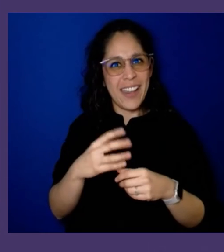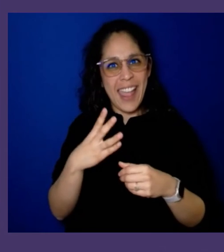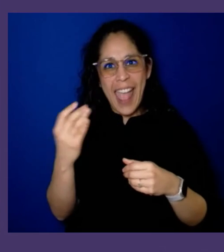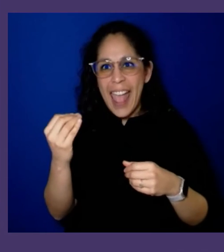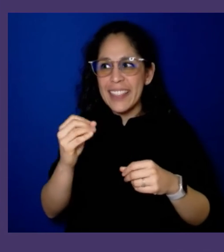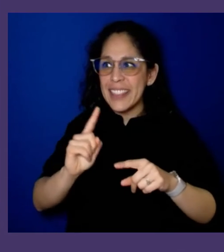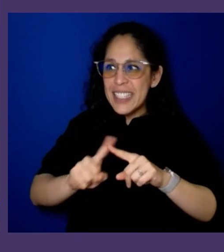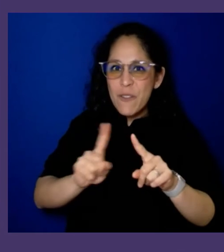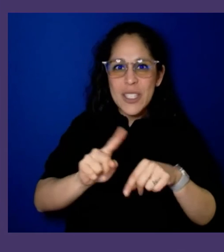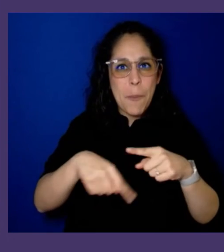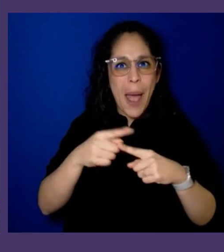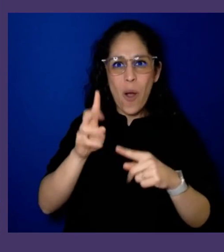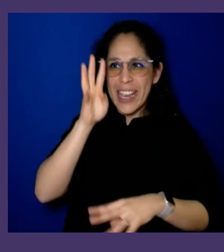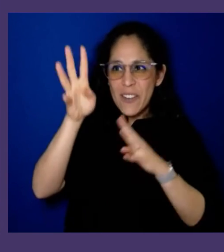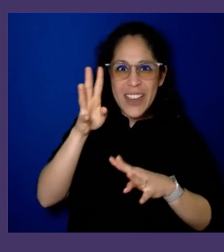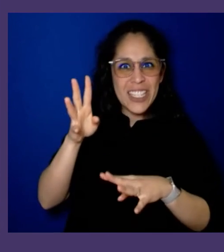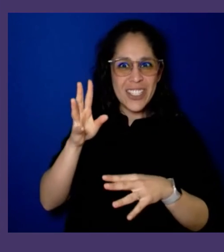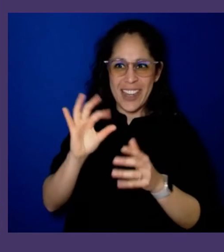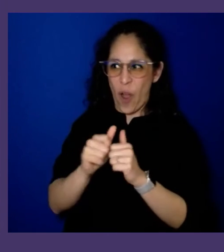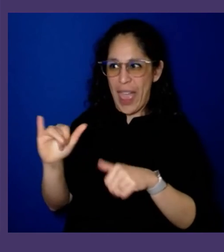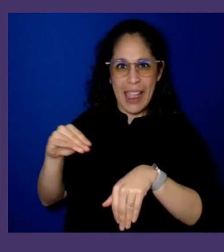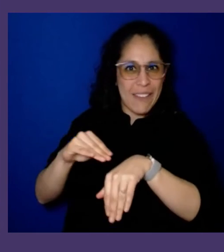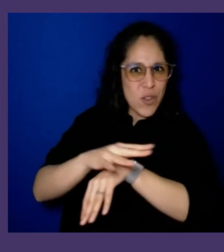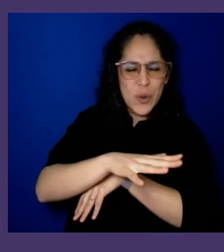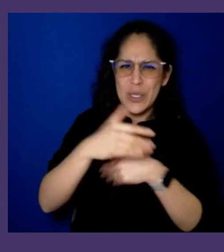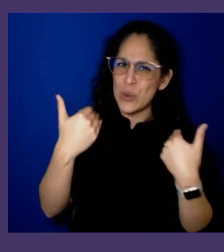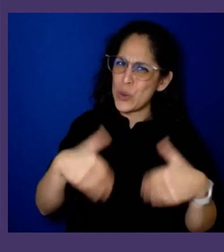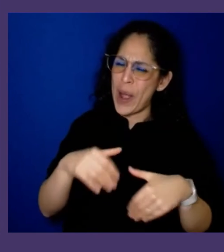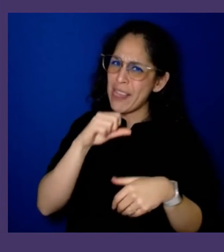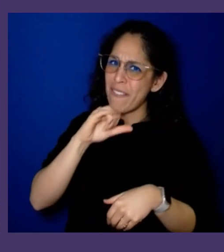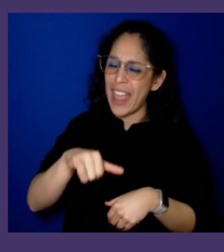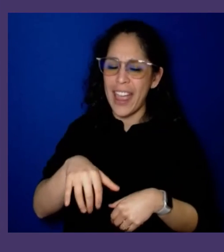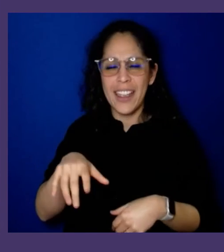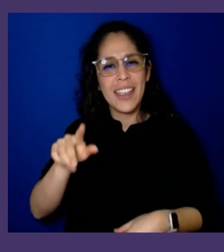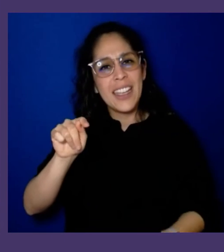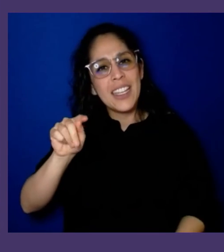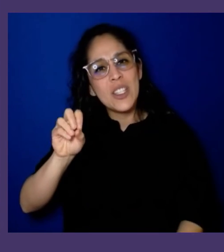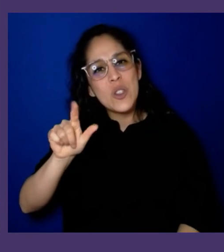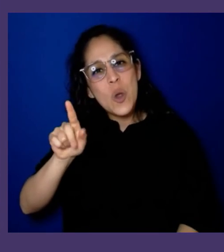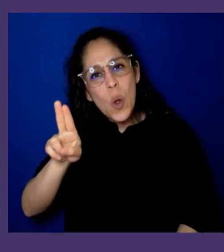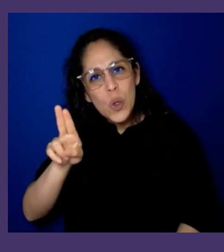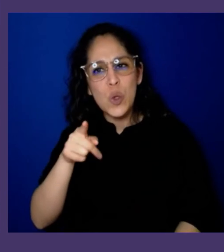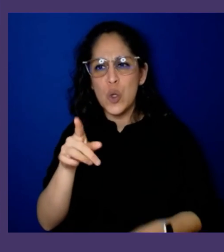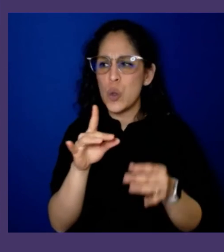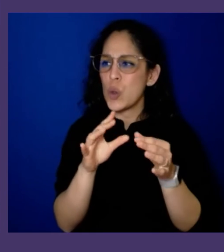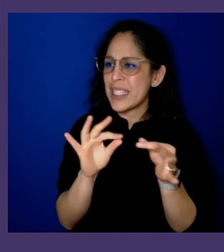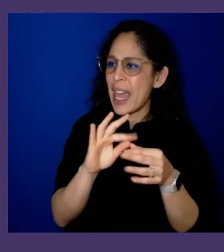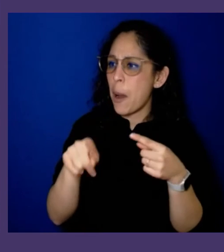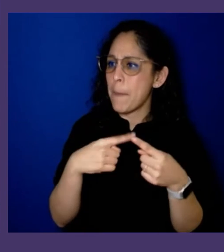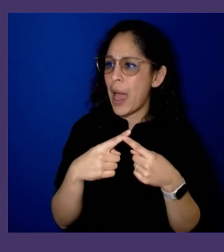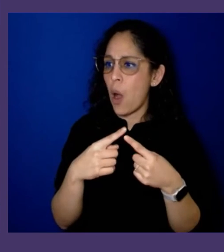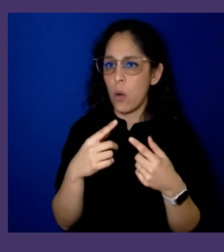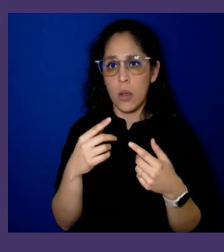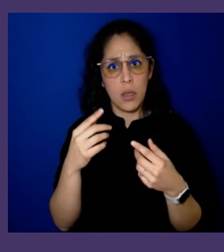And Tolu, I love what you said around designing for different cognitive demands and how you have